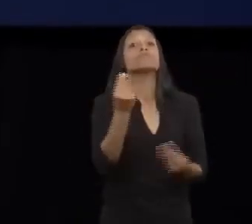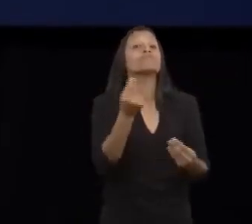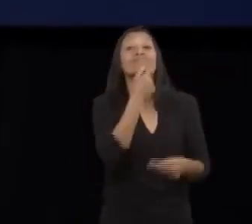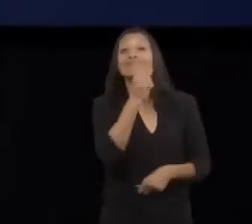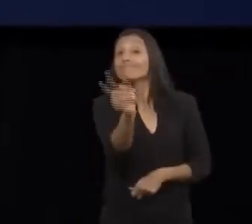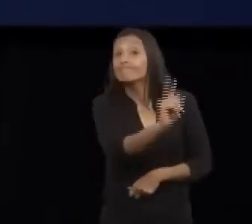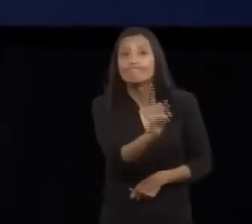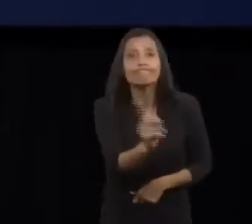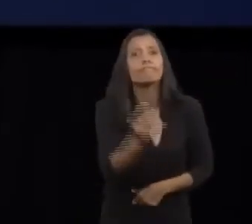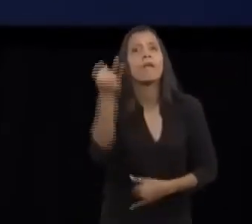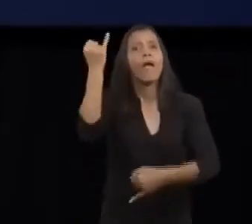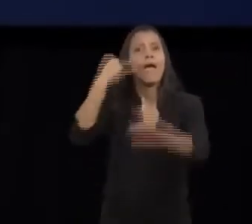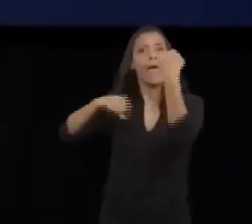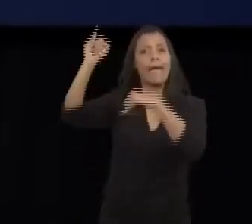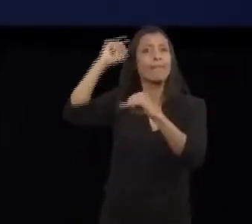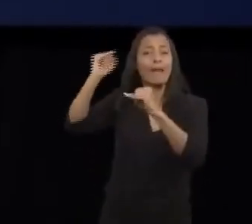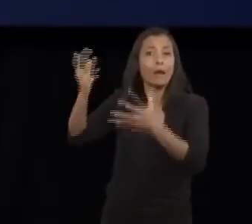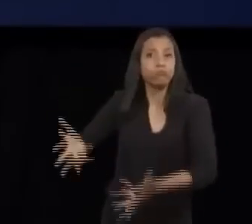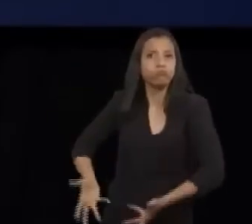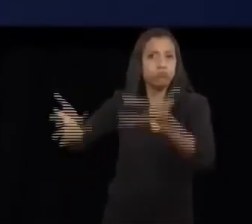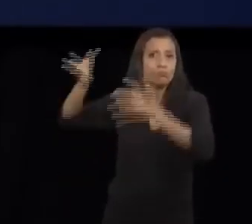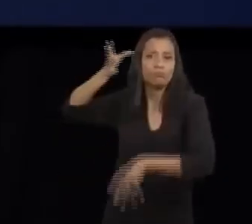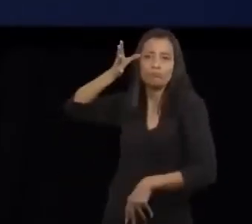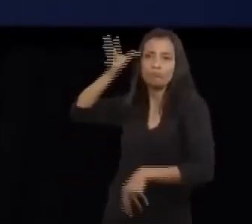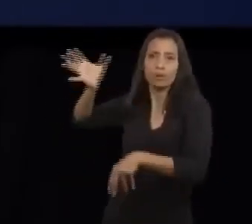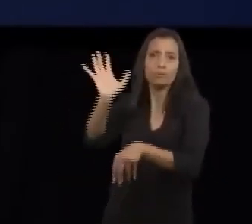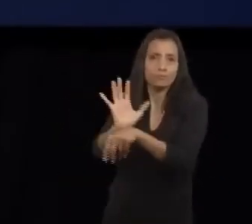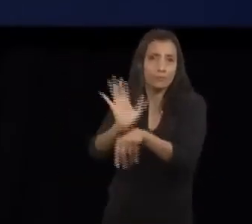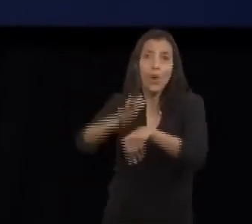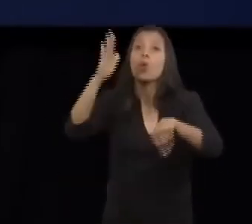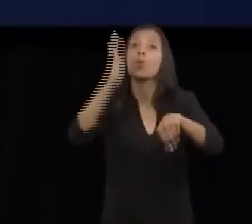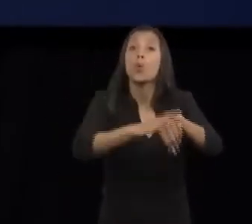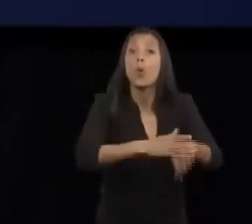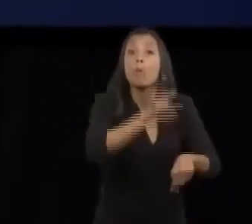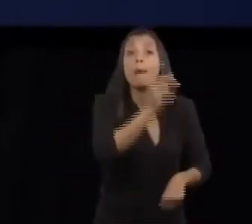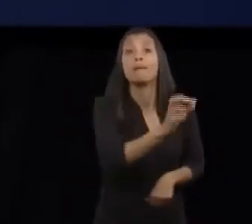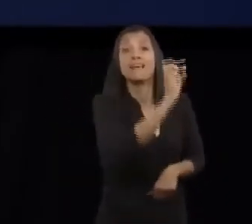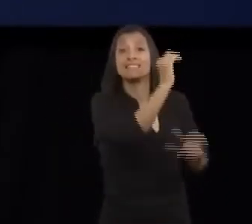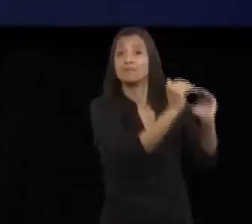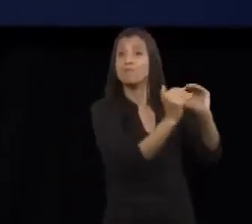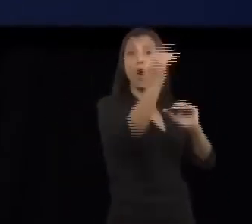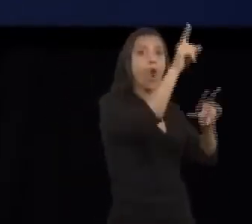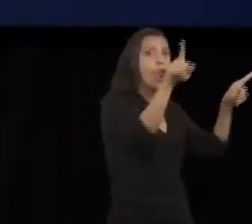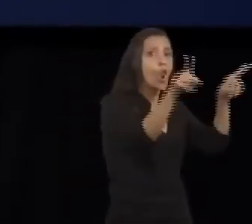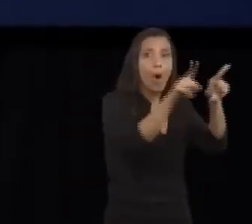not only are they going to interest rates, they are going to go to the cloud, because the jump